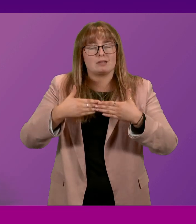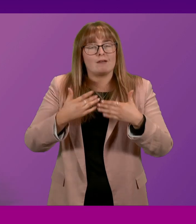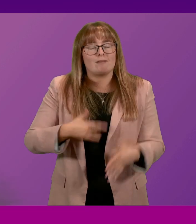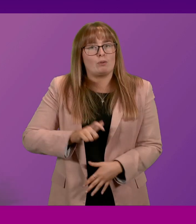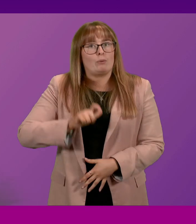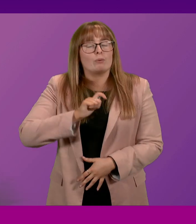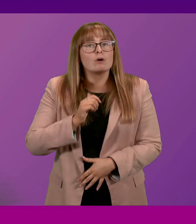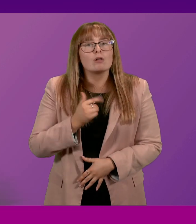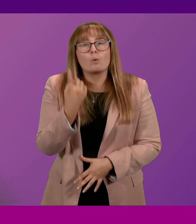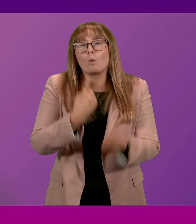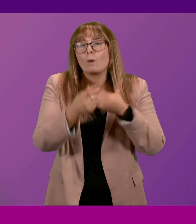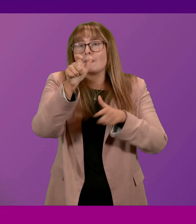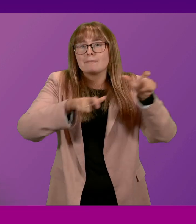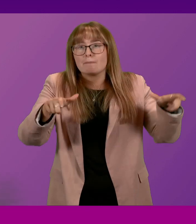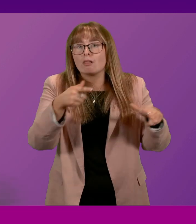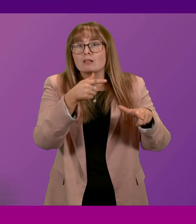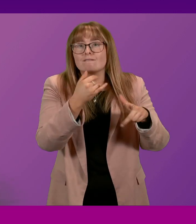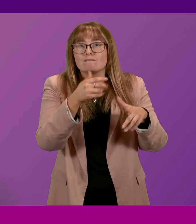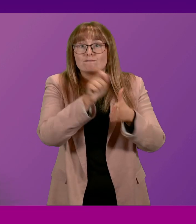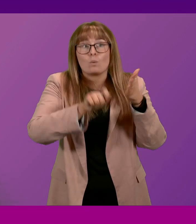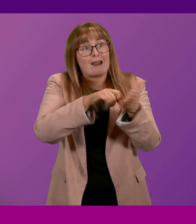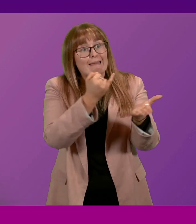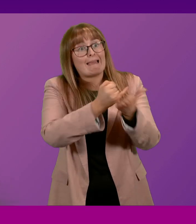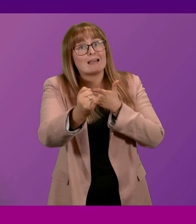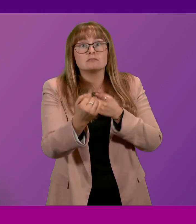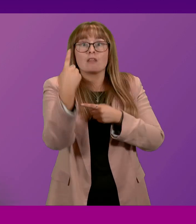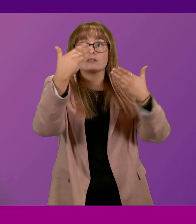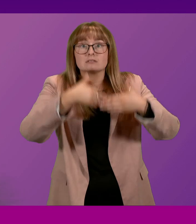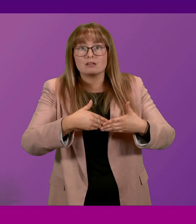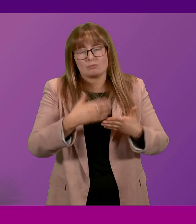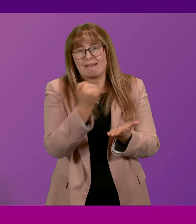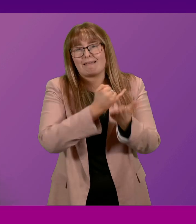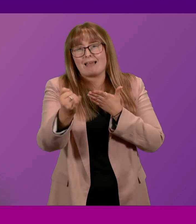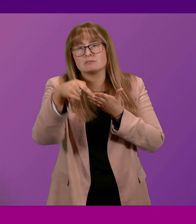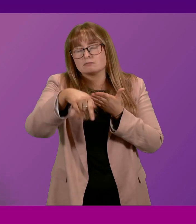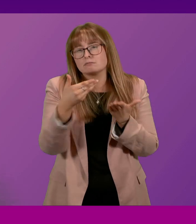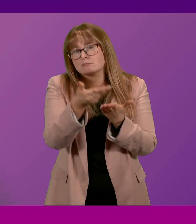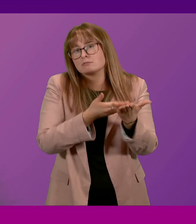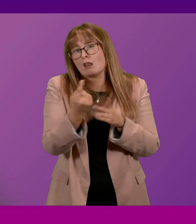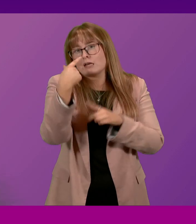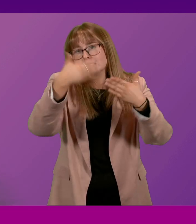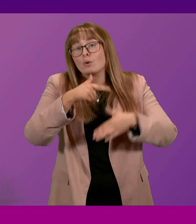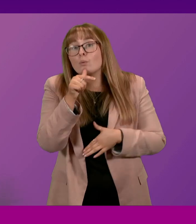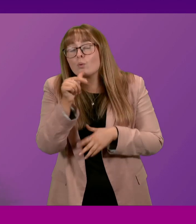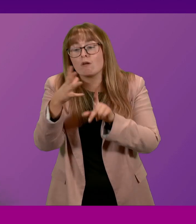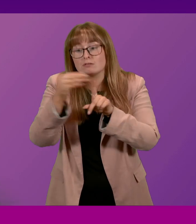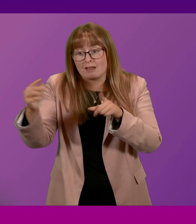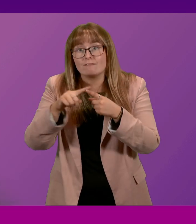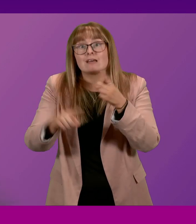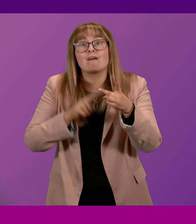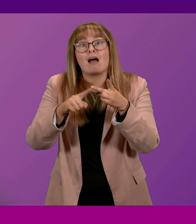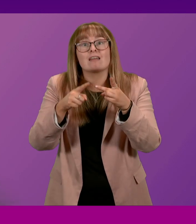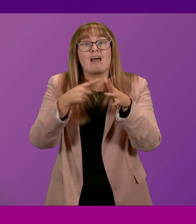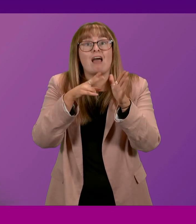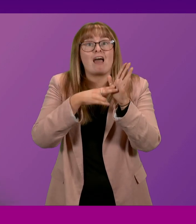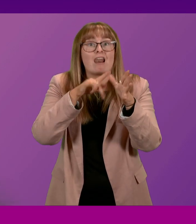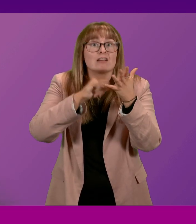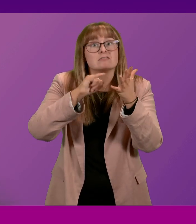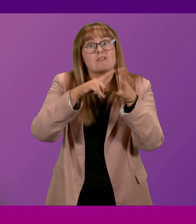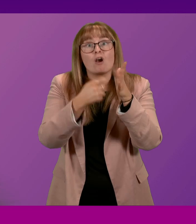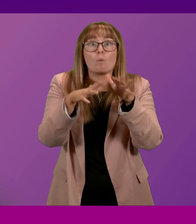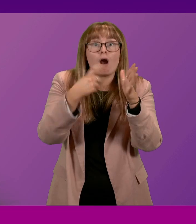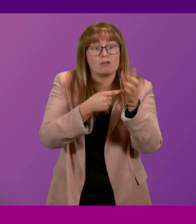The only people who voted against the motion were the Conservatives and Anas Sarwar. Despite Mr